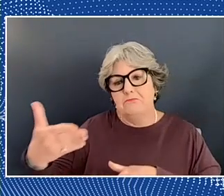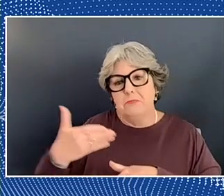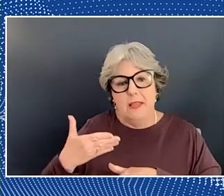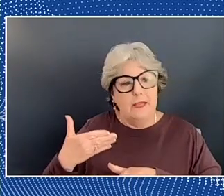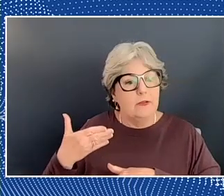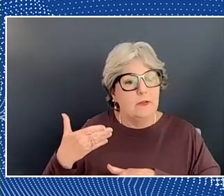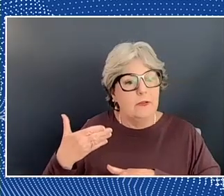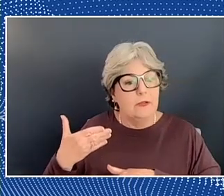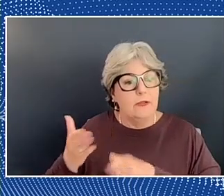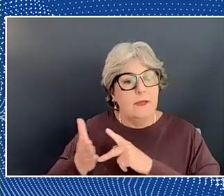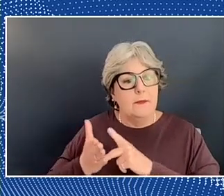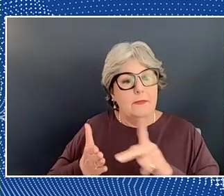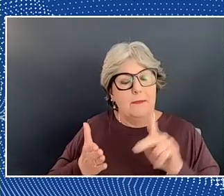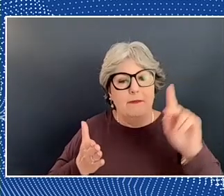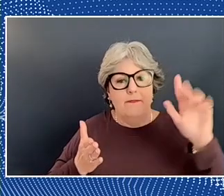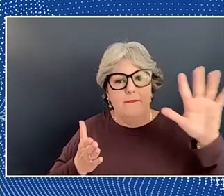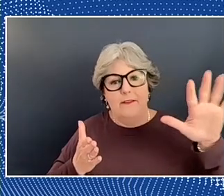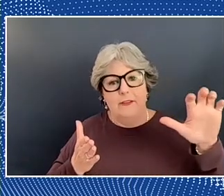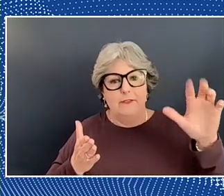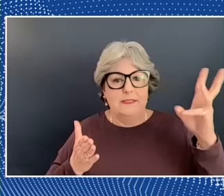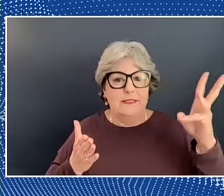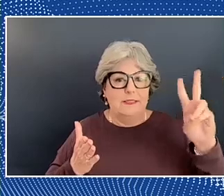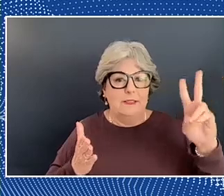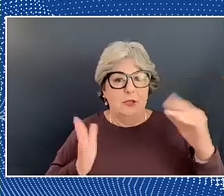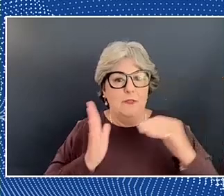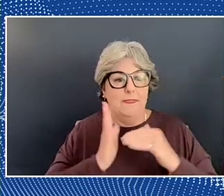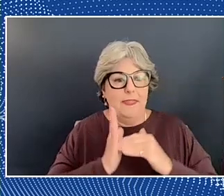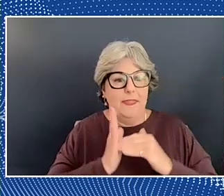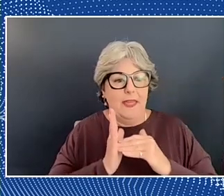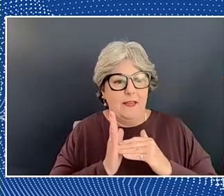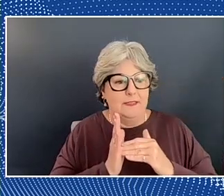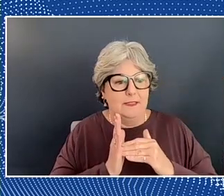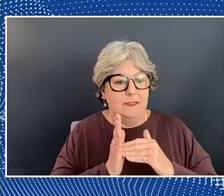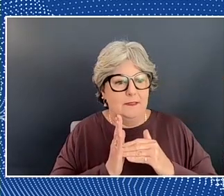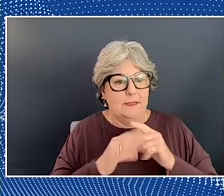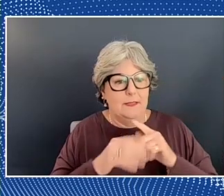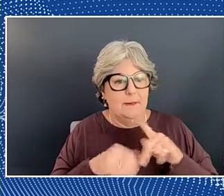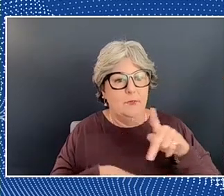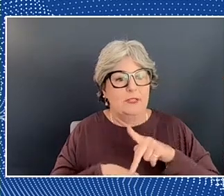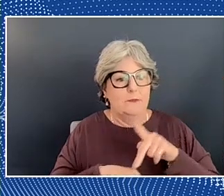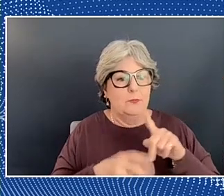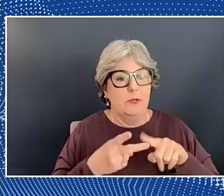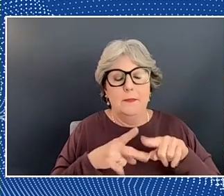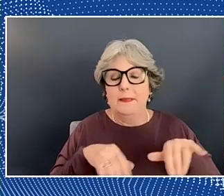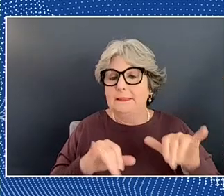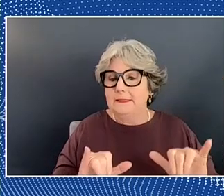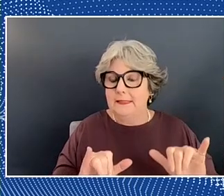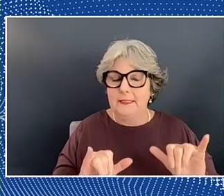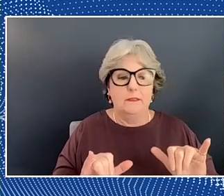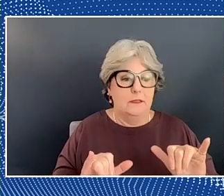in full $562,000 in principal. Yet we will still be garnishing tax